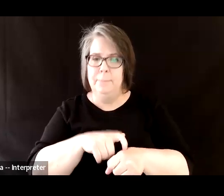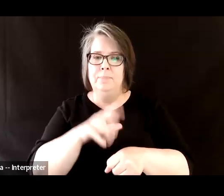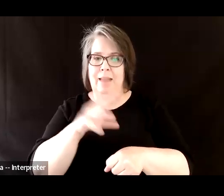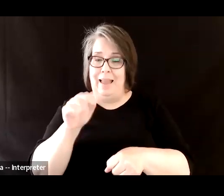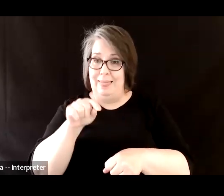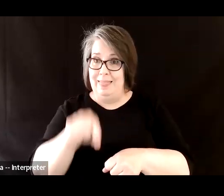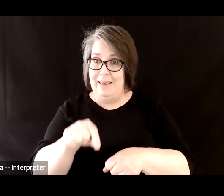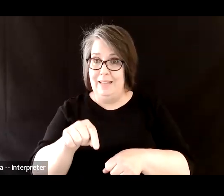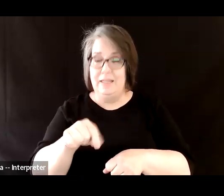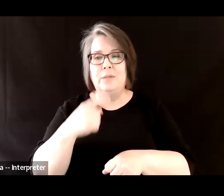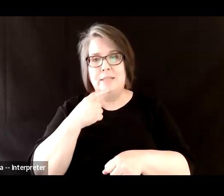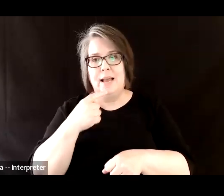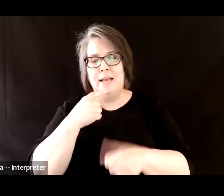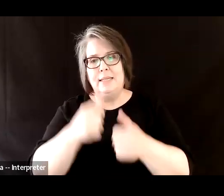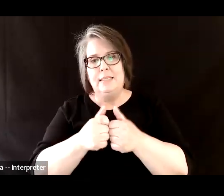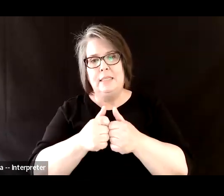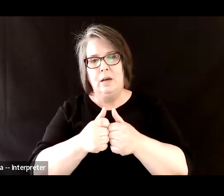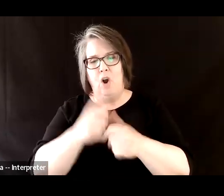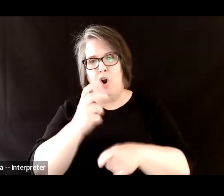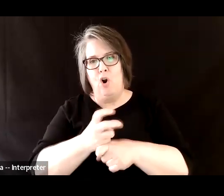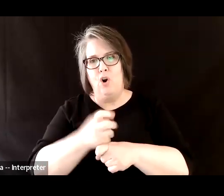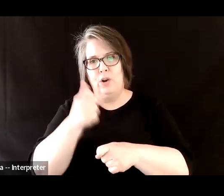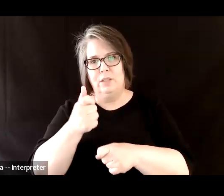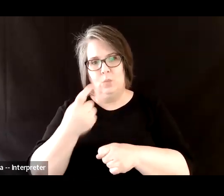will see is arguably the most -- the heart is what I think for a